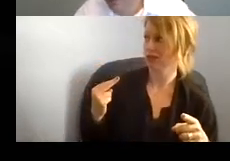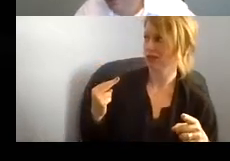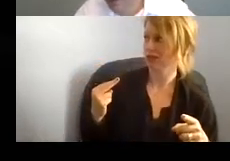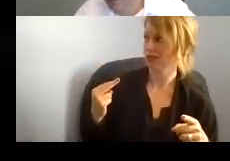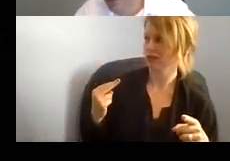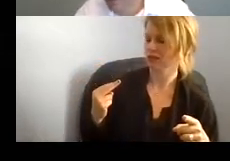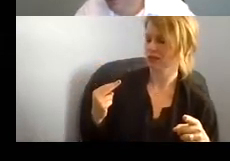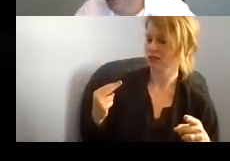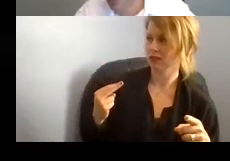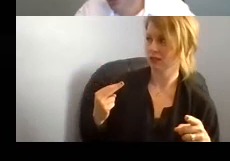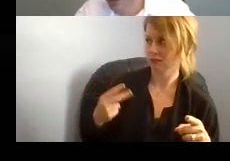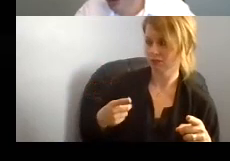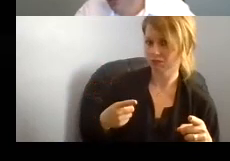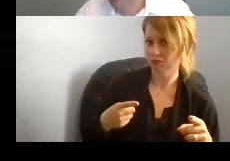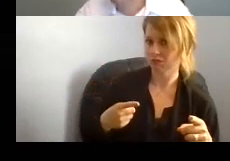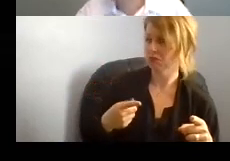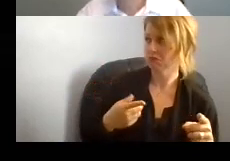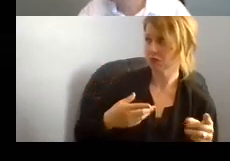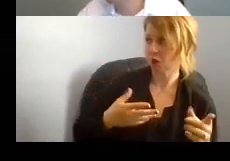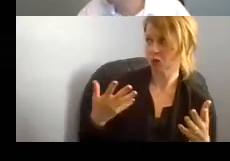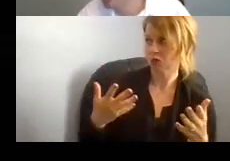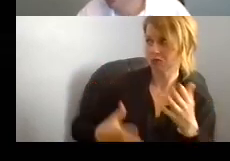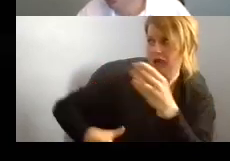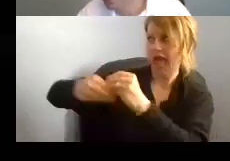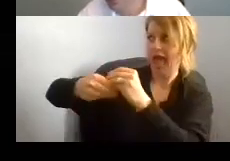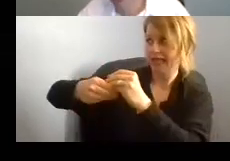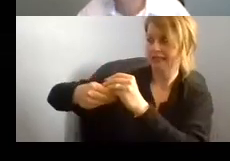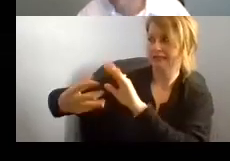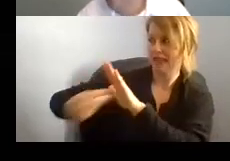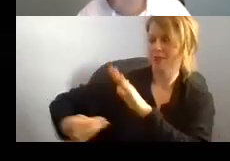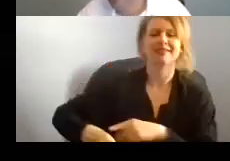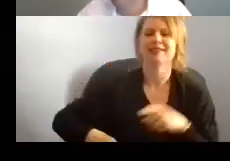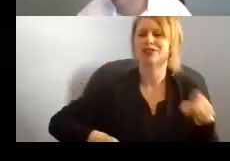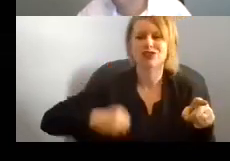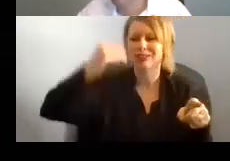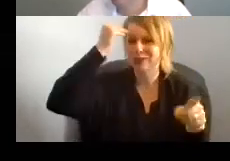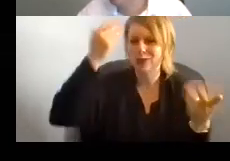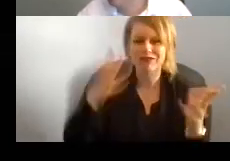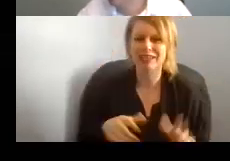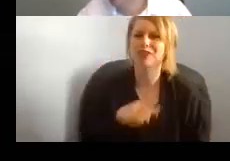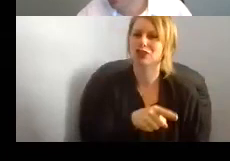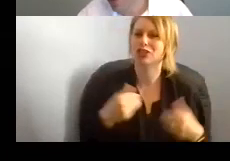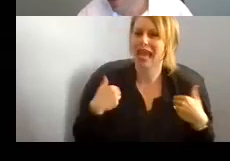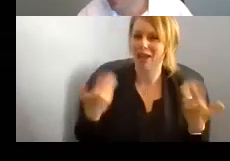the other copies on the bookshelf? So she already knew about the book, already had it. I mean, but the teachers didn’t know that.